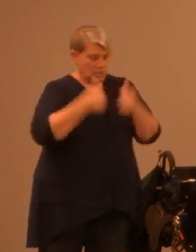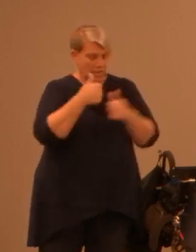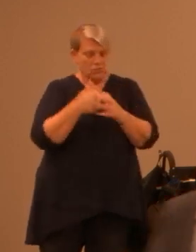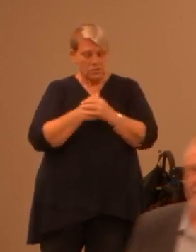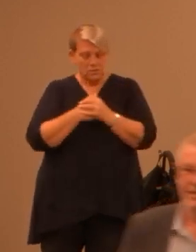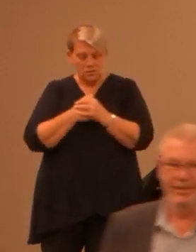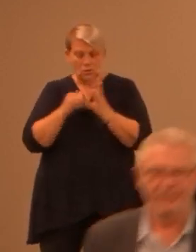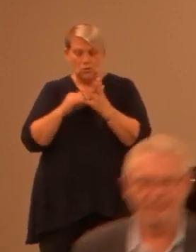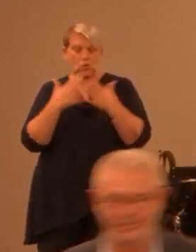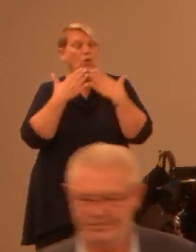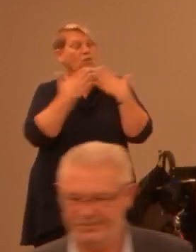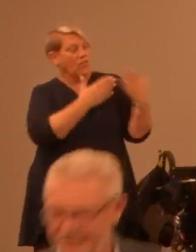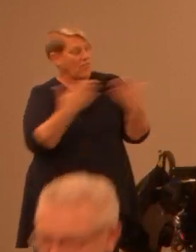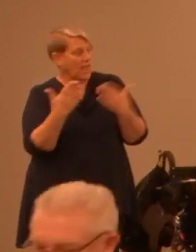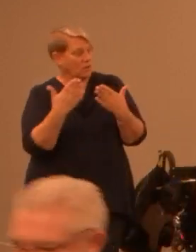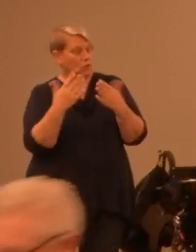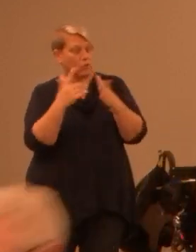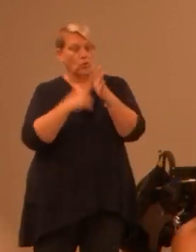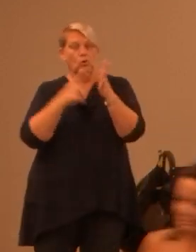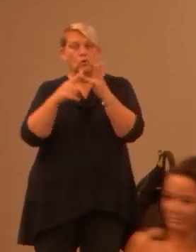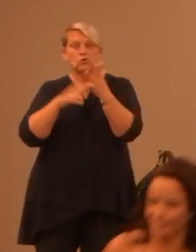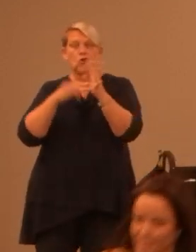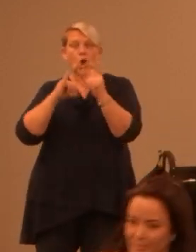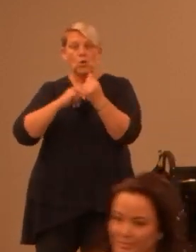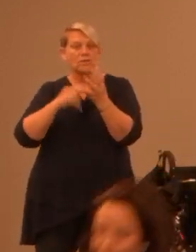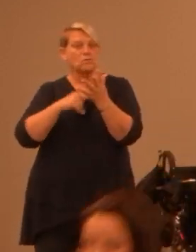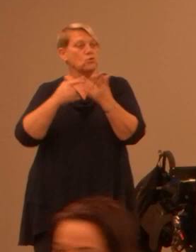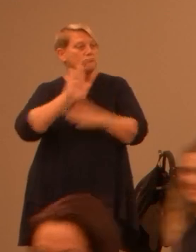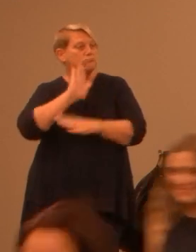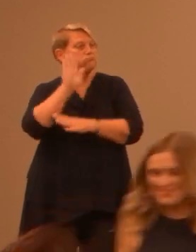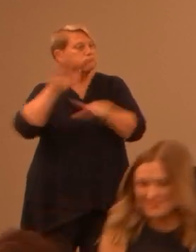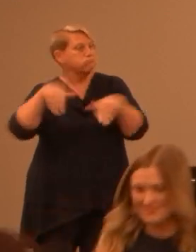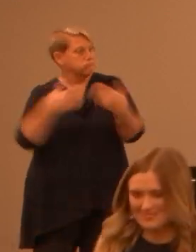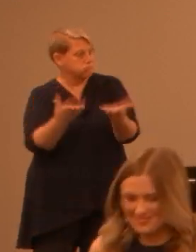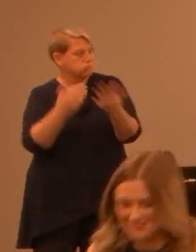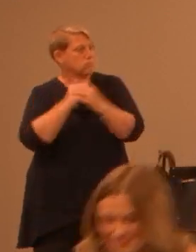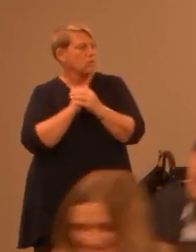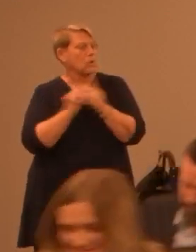thank you very much Jonas for presenting that award. I'll call up Marina Re.